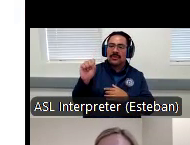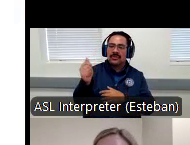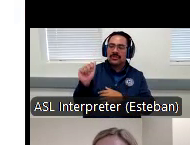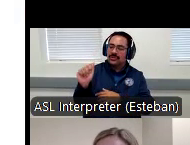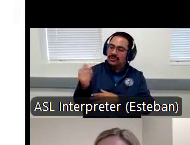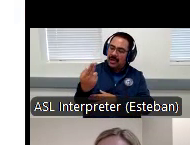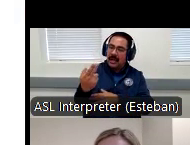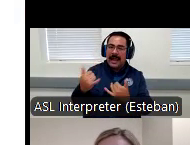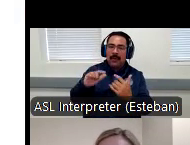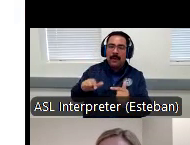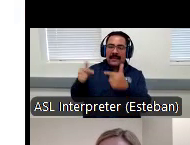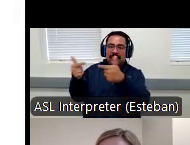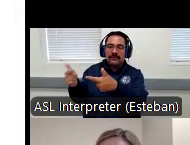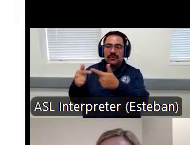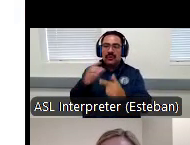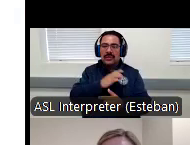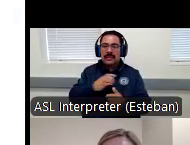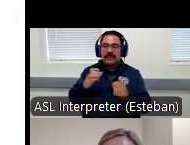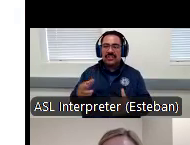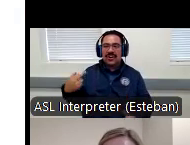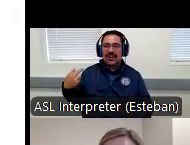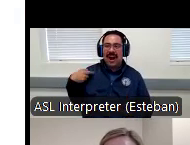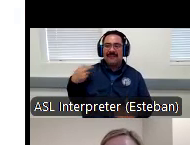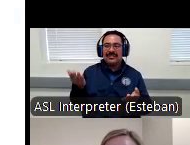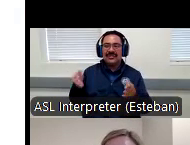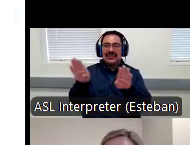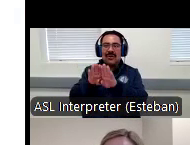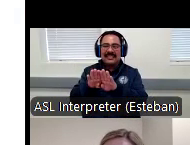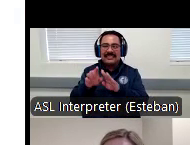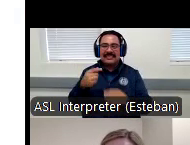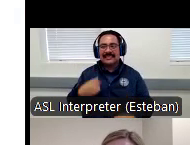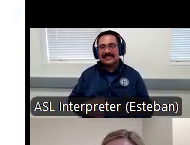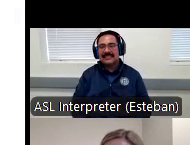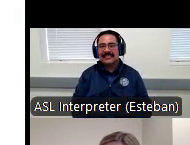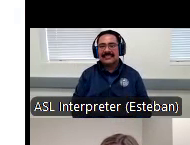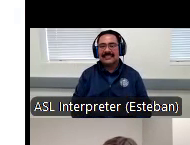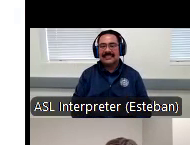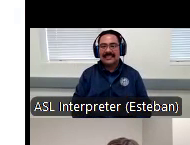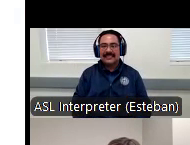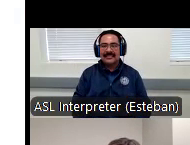pass it over to Commissioner Arfa to close us out.